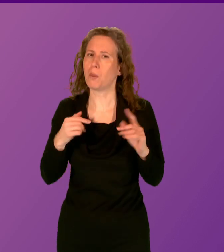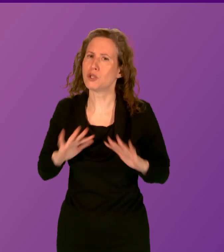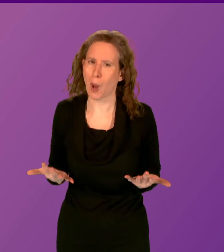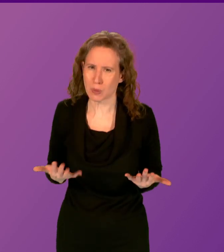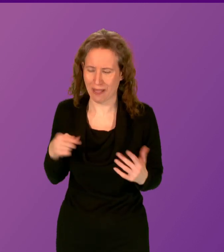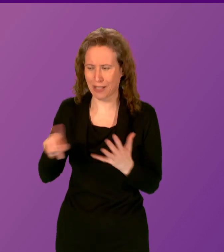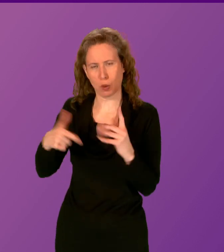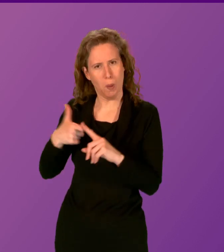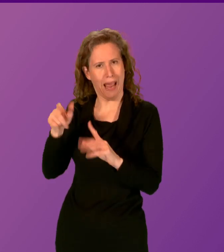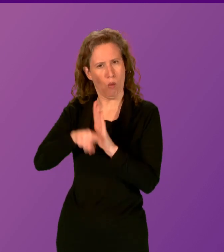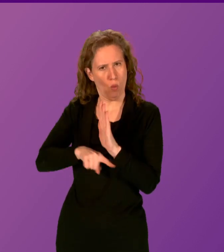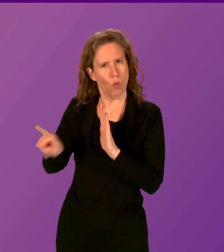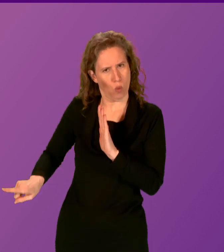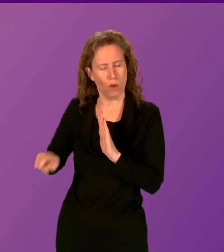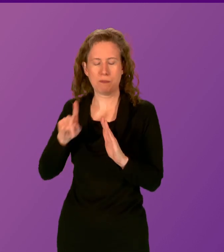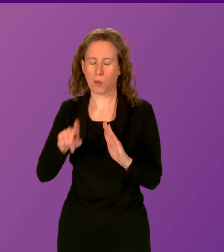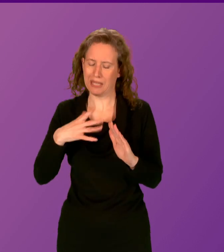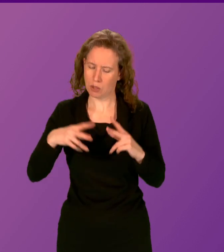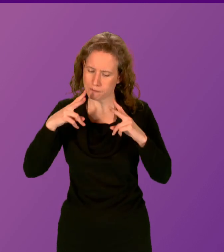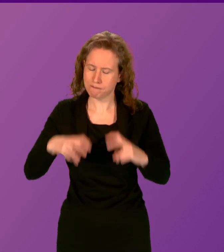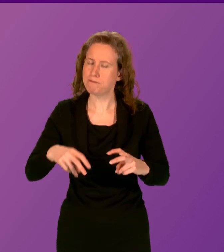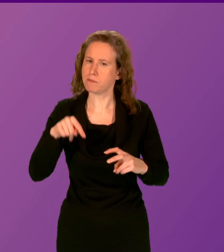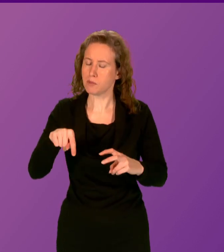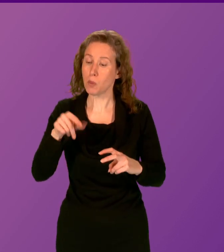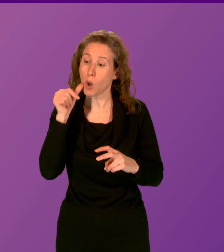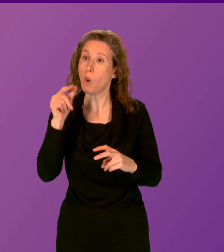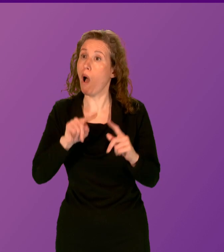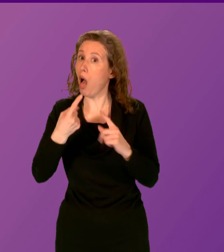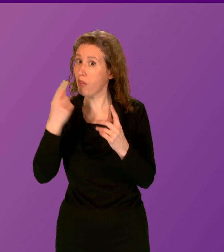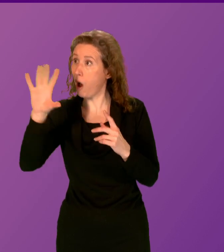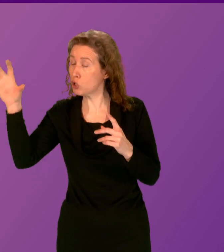We would explore that issue, because we know that such an intervention has worked in other countries.